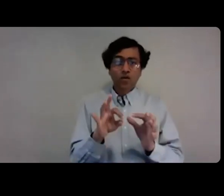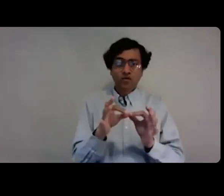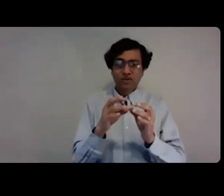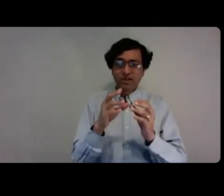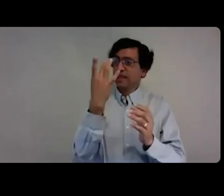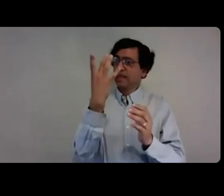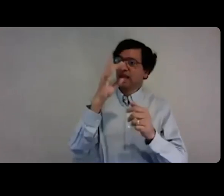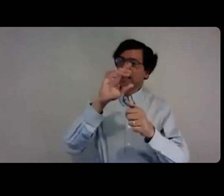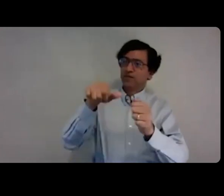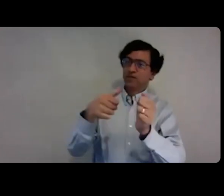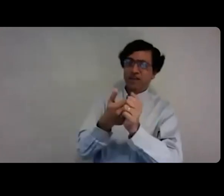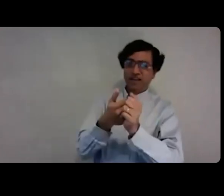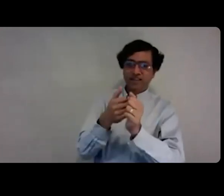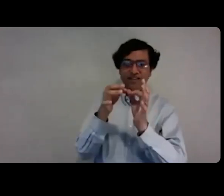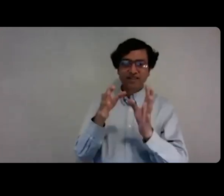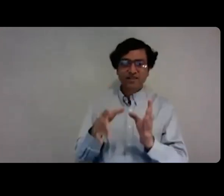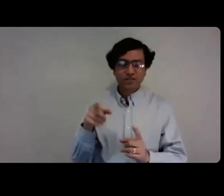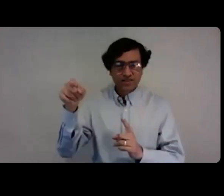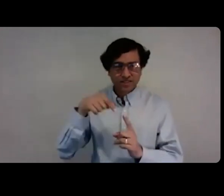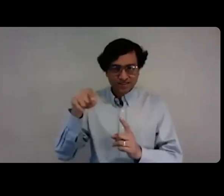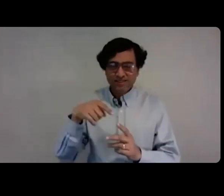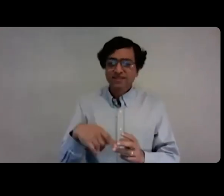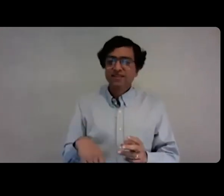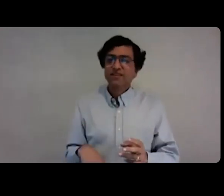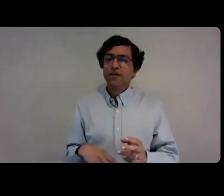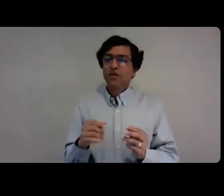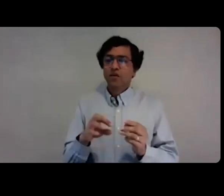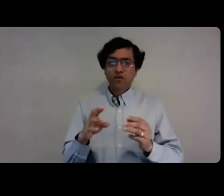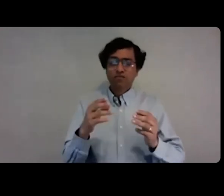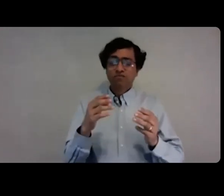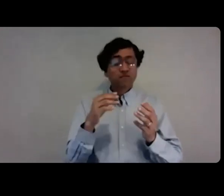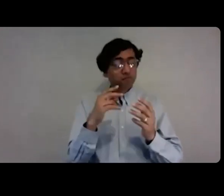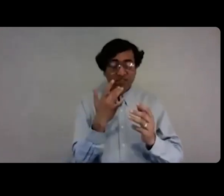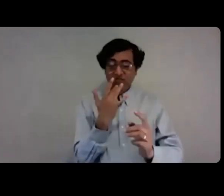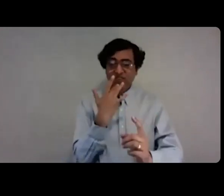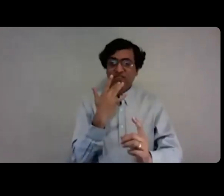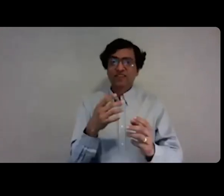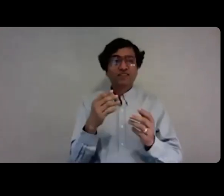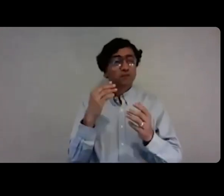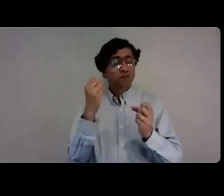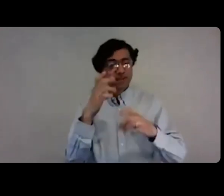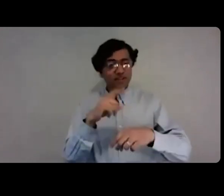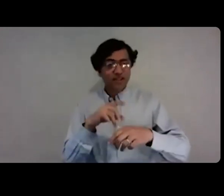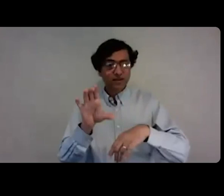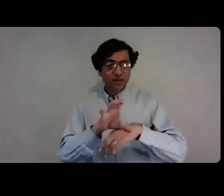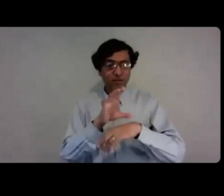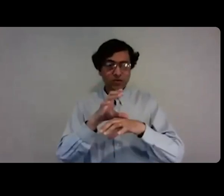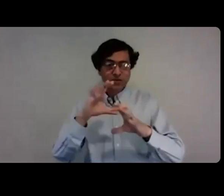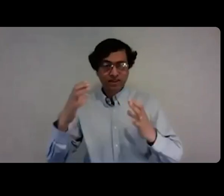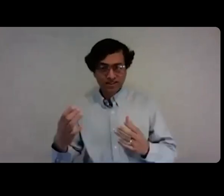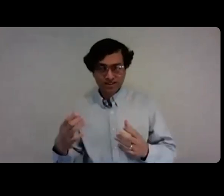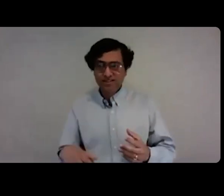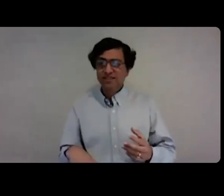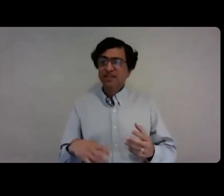interpreter is not well lit. And that becomes a struggle. There may be a light behind the interpreter.